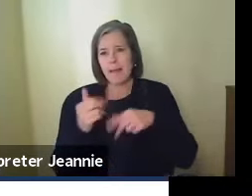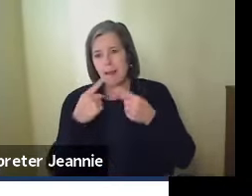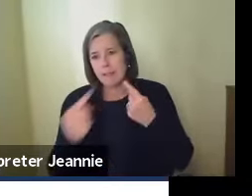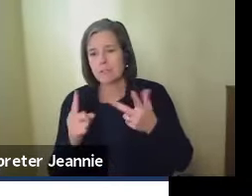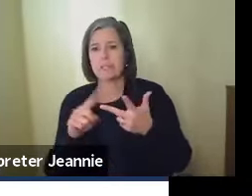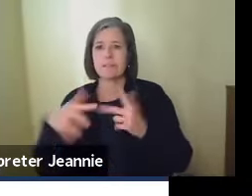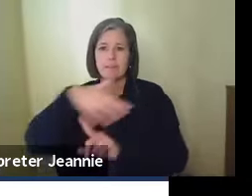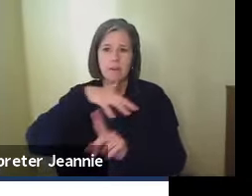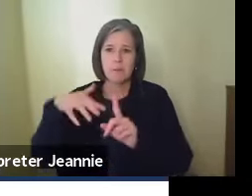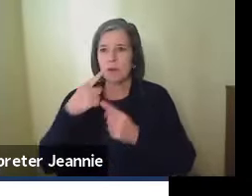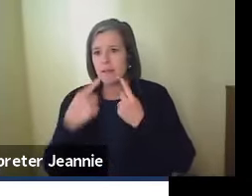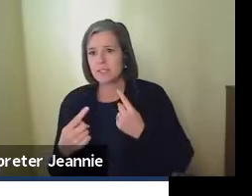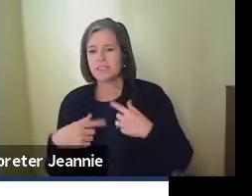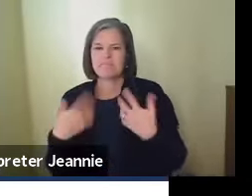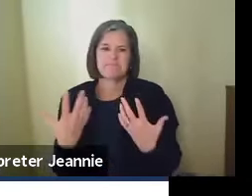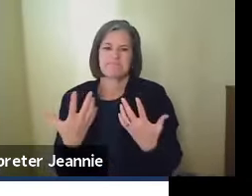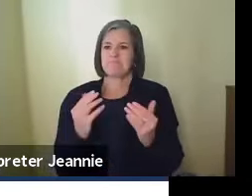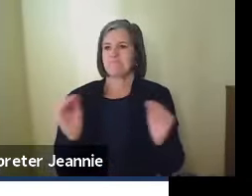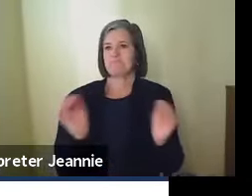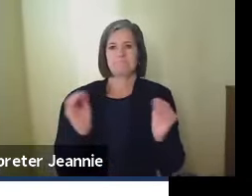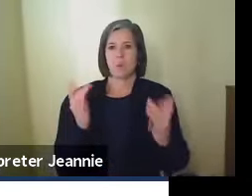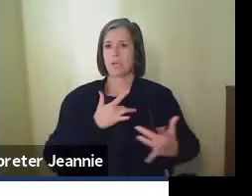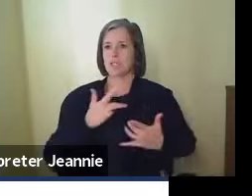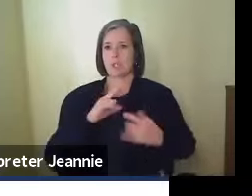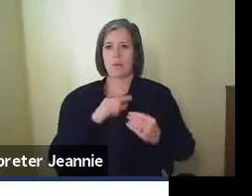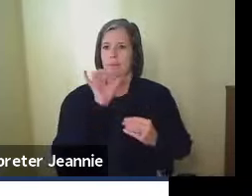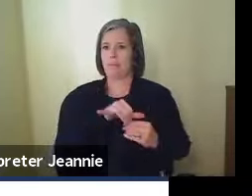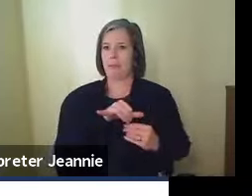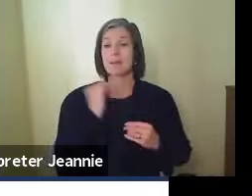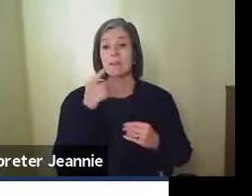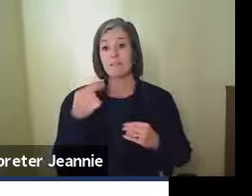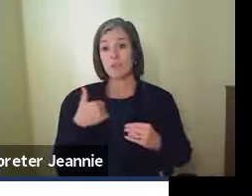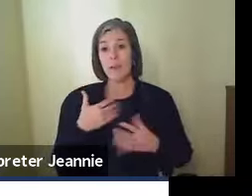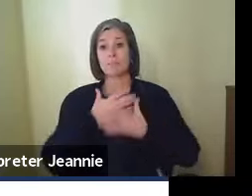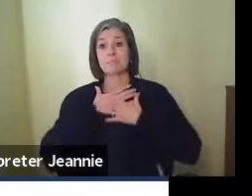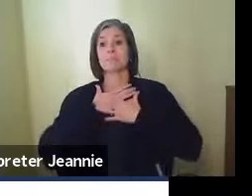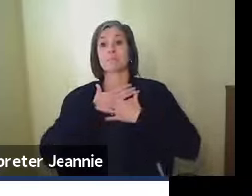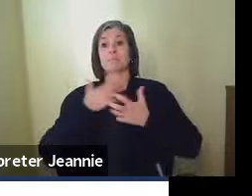there currently is no concern about that. If you had anaphylaxis in the past